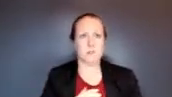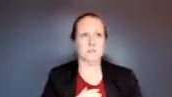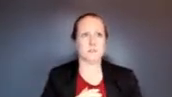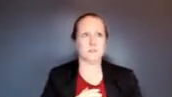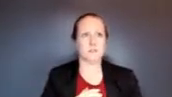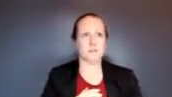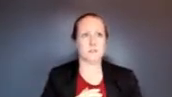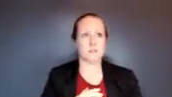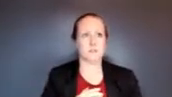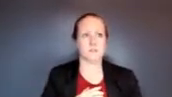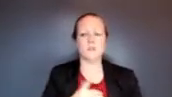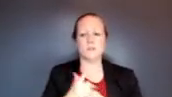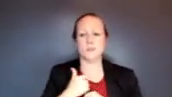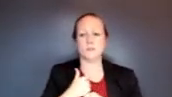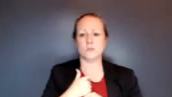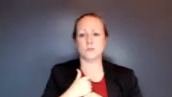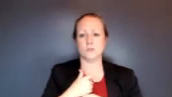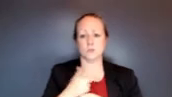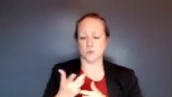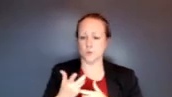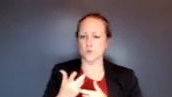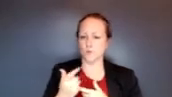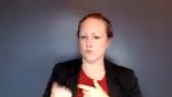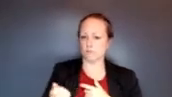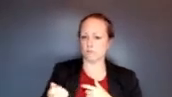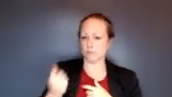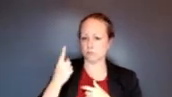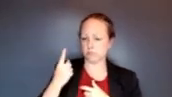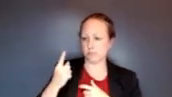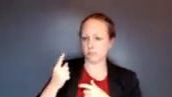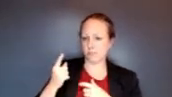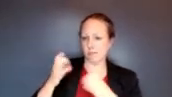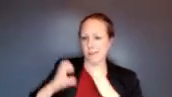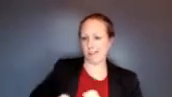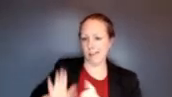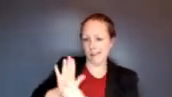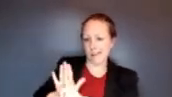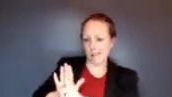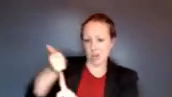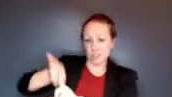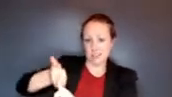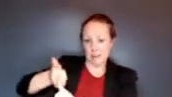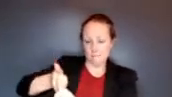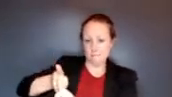of yourself of the client's self, I'm going to speak to the client of yourself and and